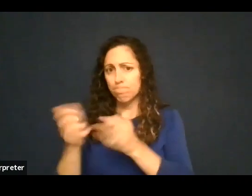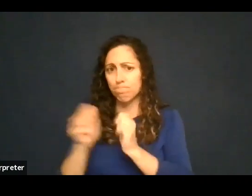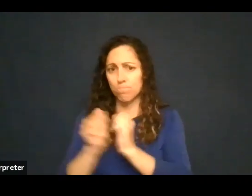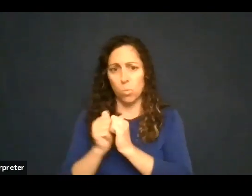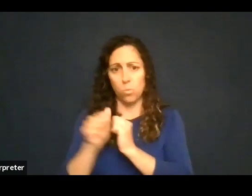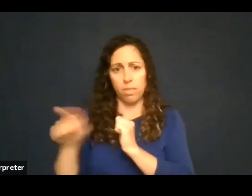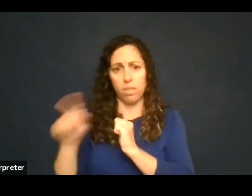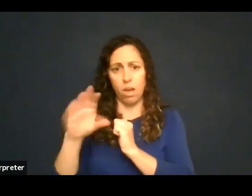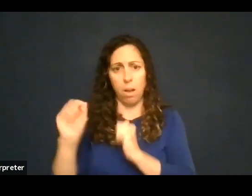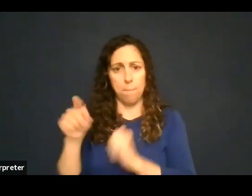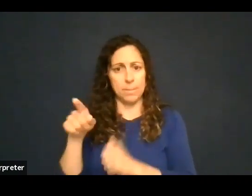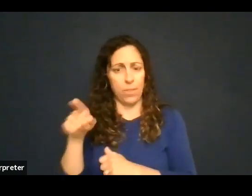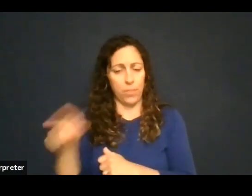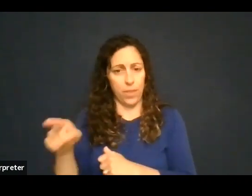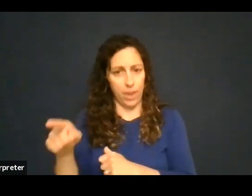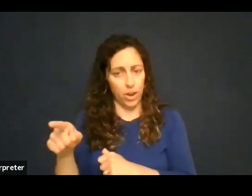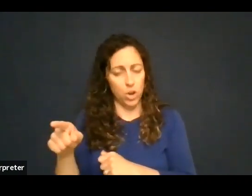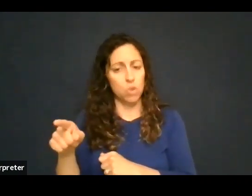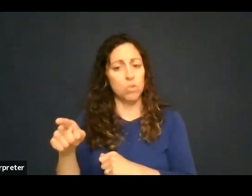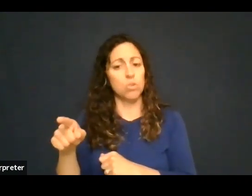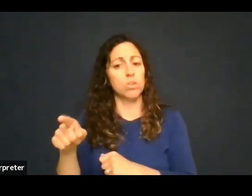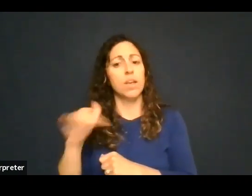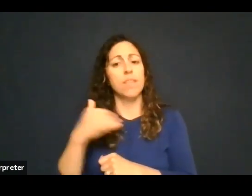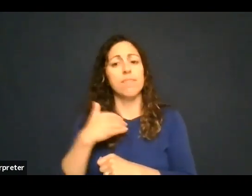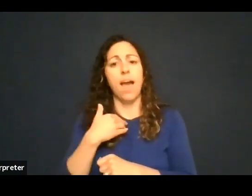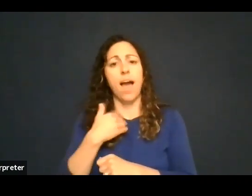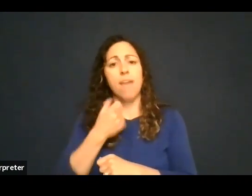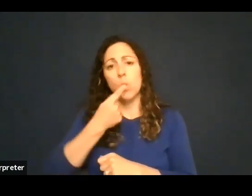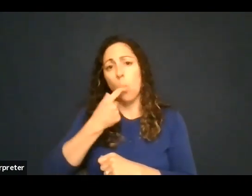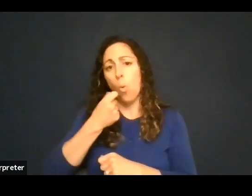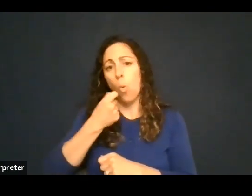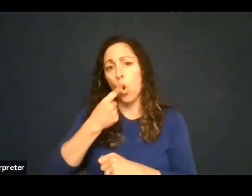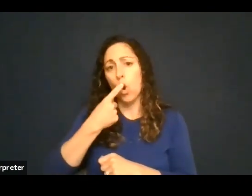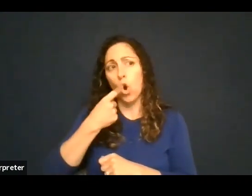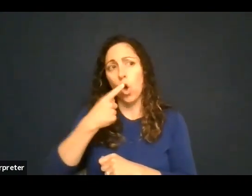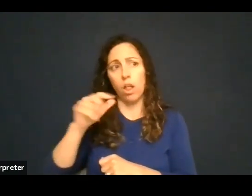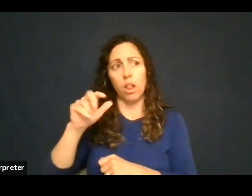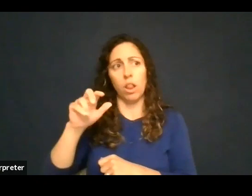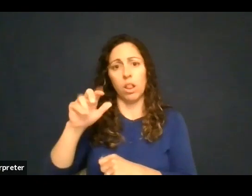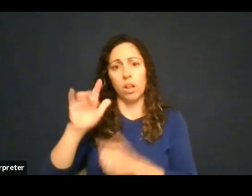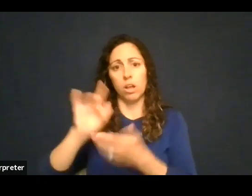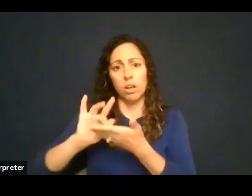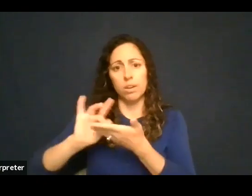is designed to slow vision loss to mitigate oxidative stress.